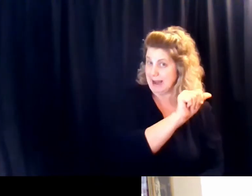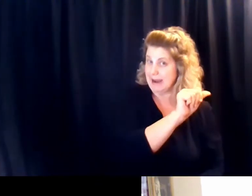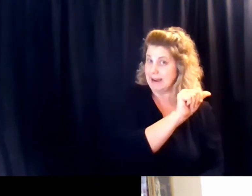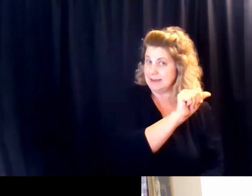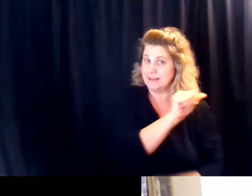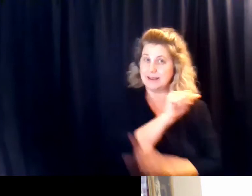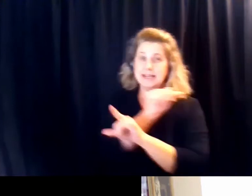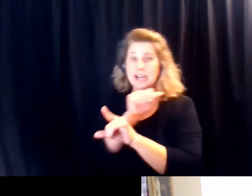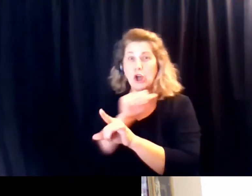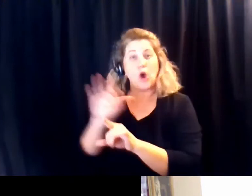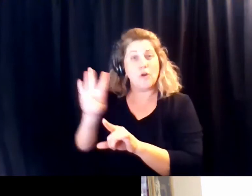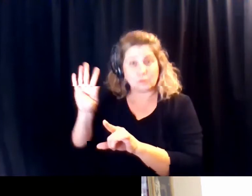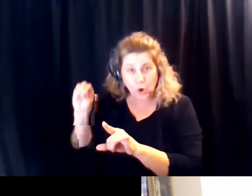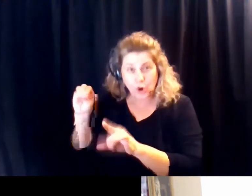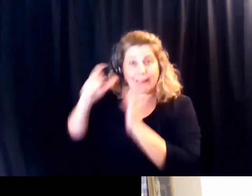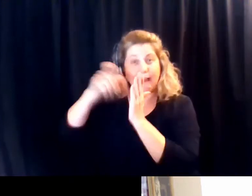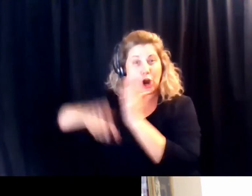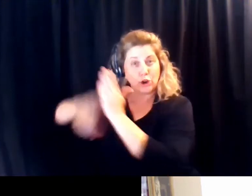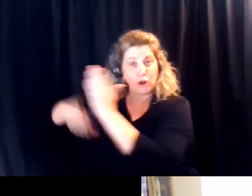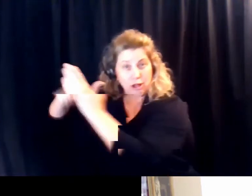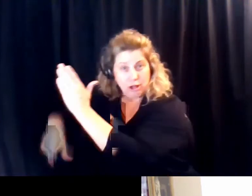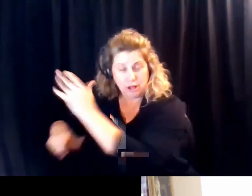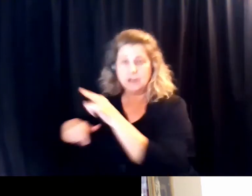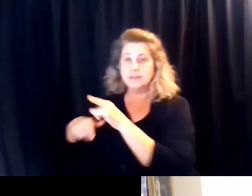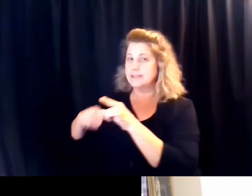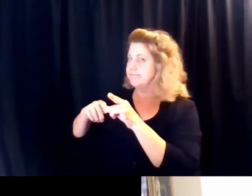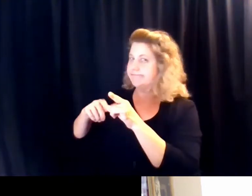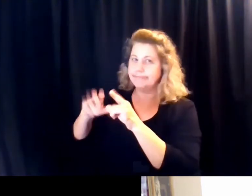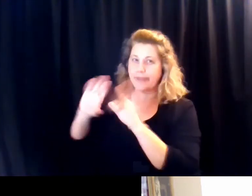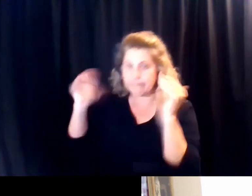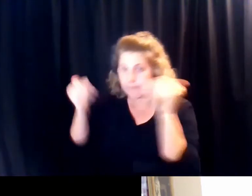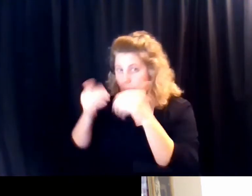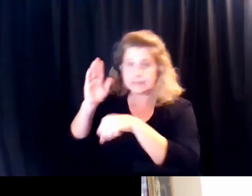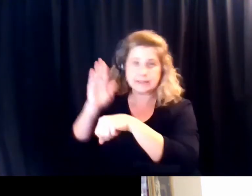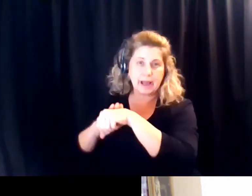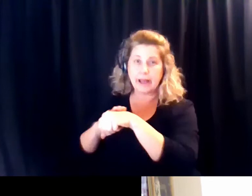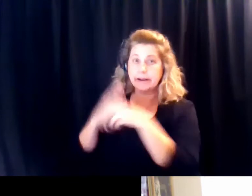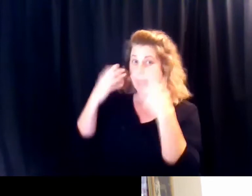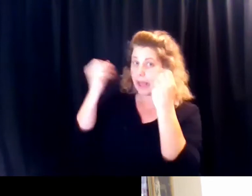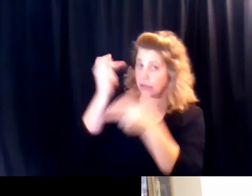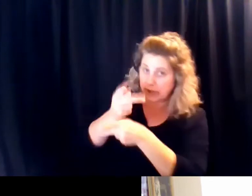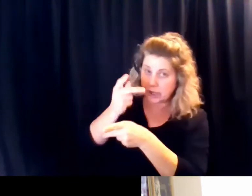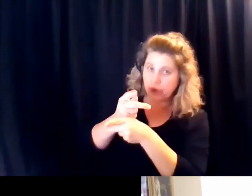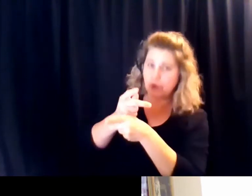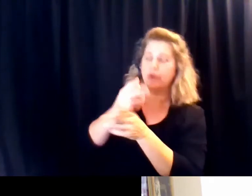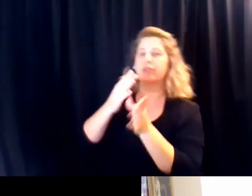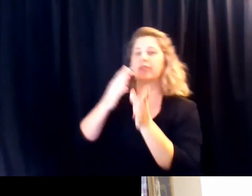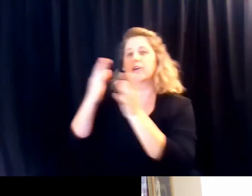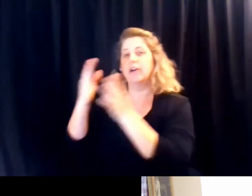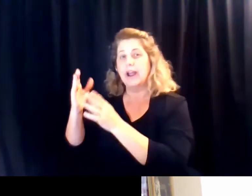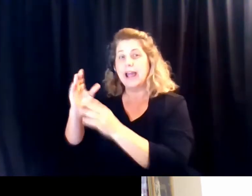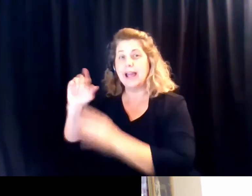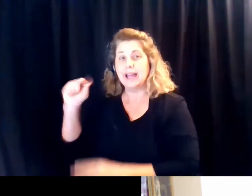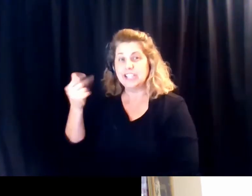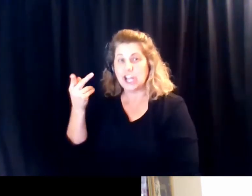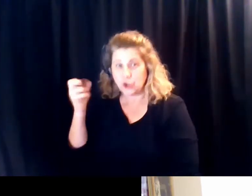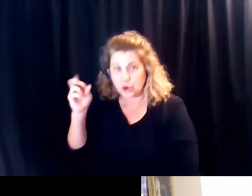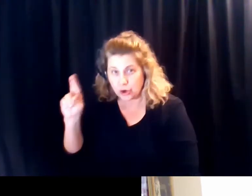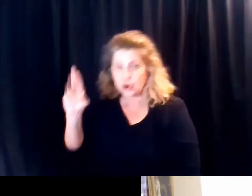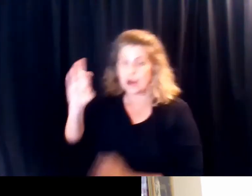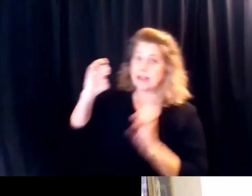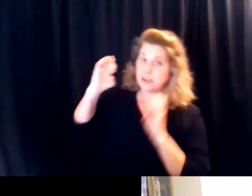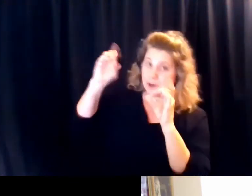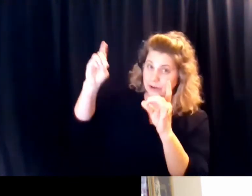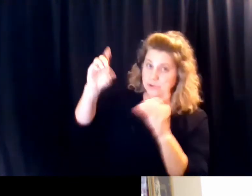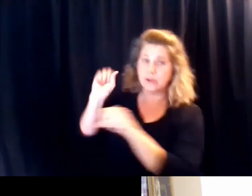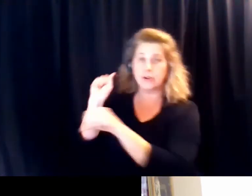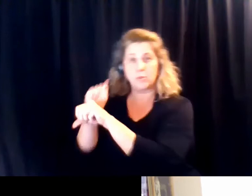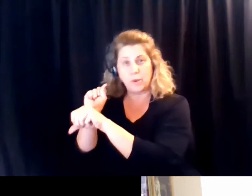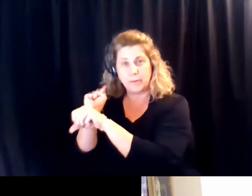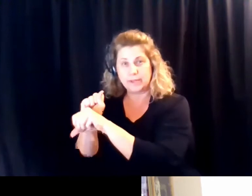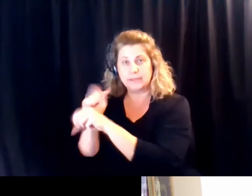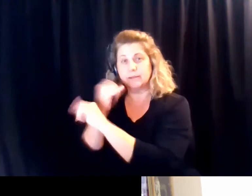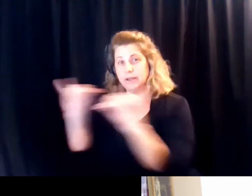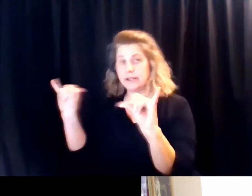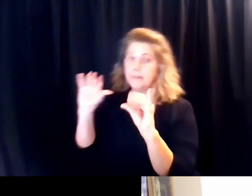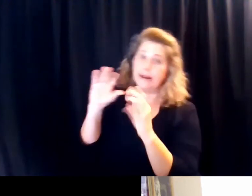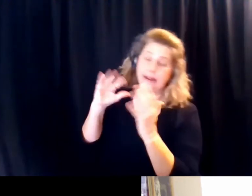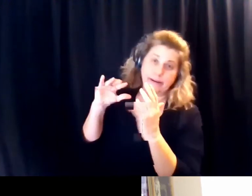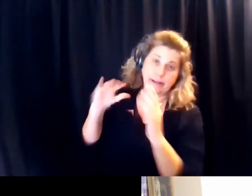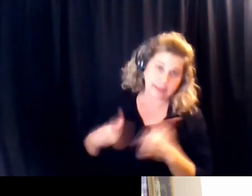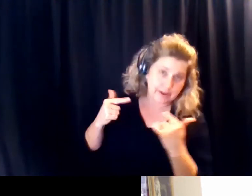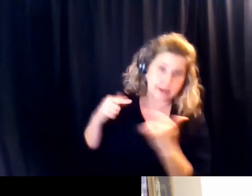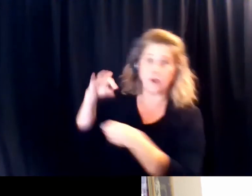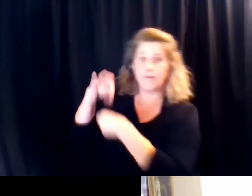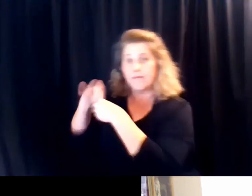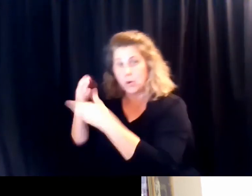Judith Heumann: The exclusion of disabled people in our human rights agenda needed to be changed that we needed to be looking at discrimination against disabled individual in education in